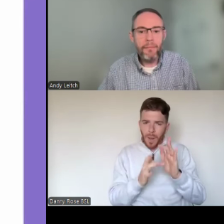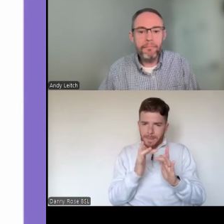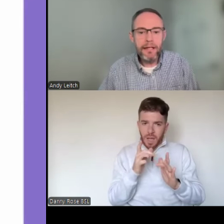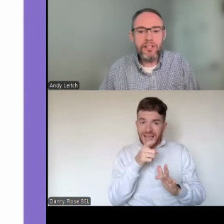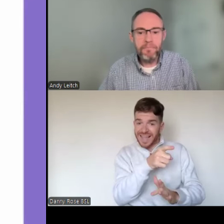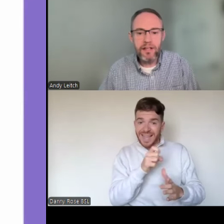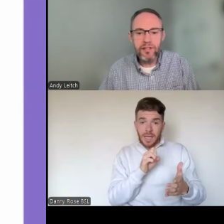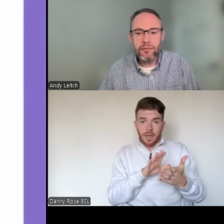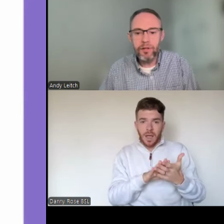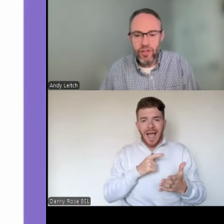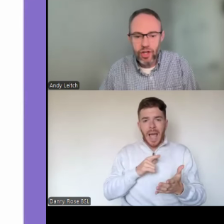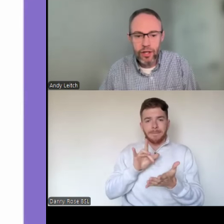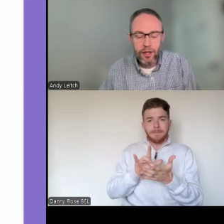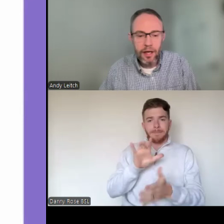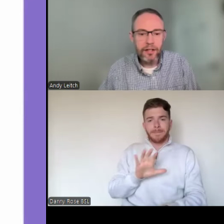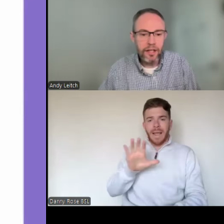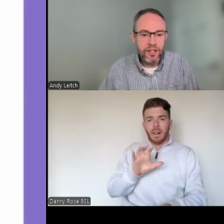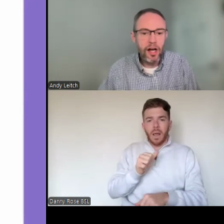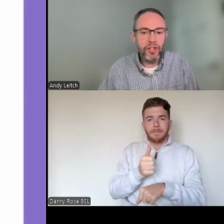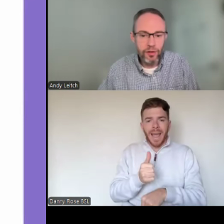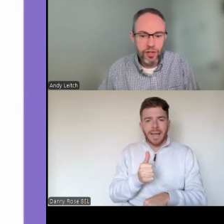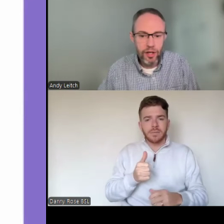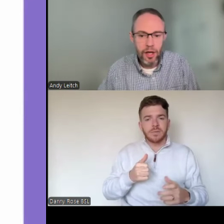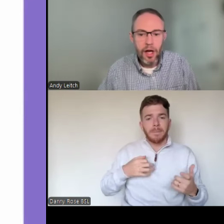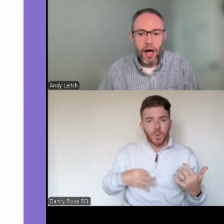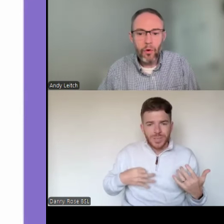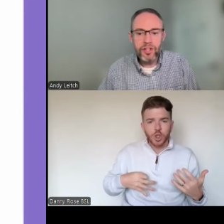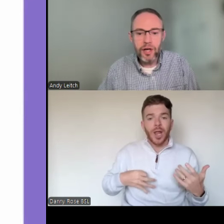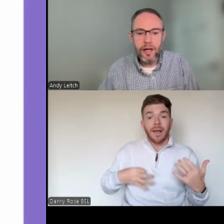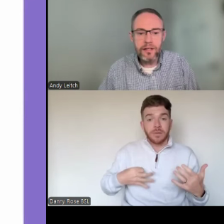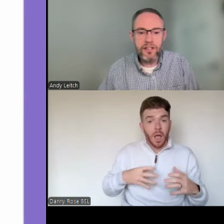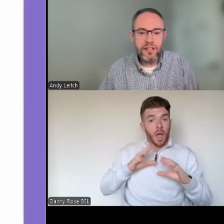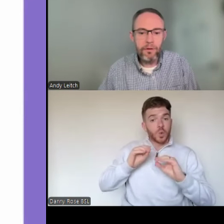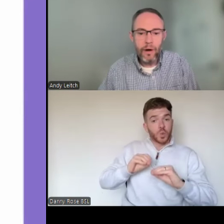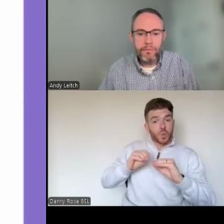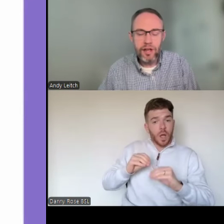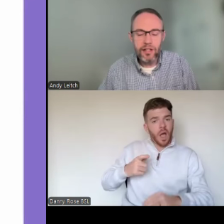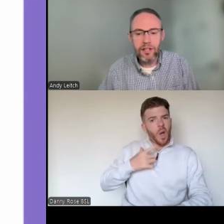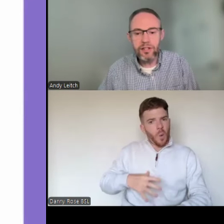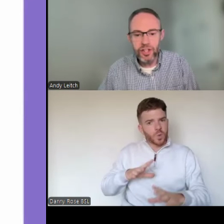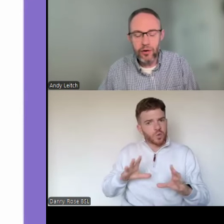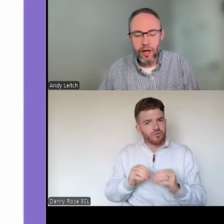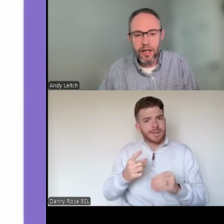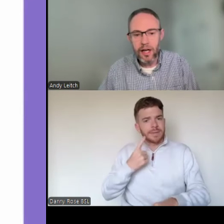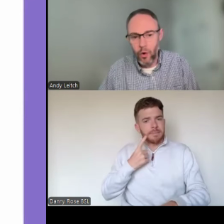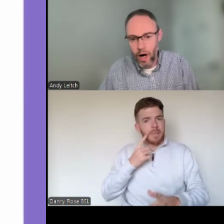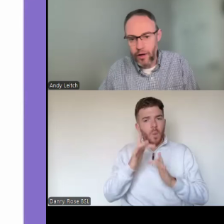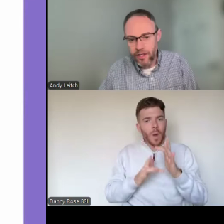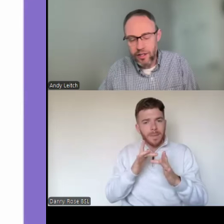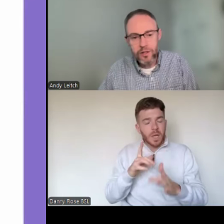"I'm a Midlands based musician and guitar tutor. I want to create a simple website to generate inquiries."